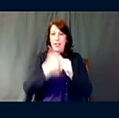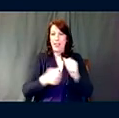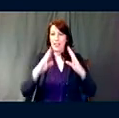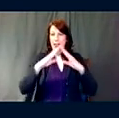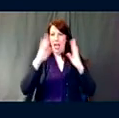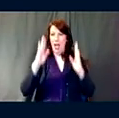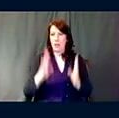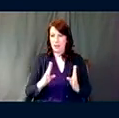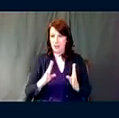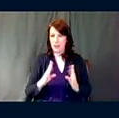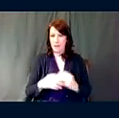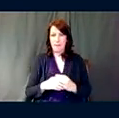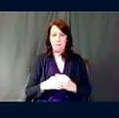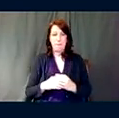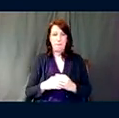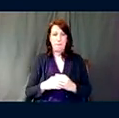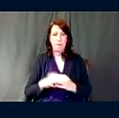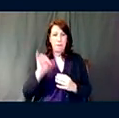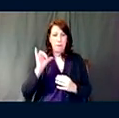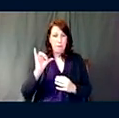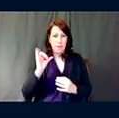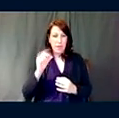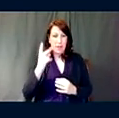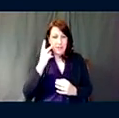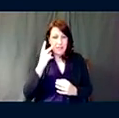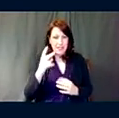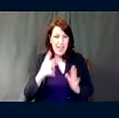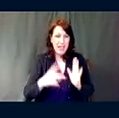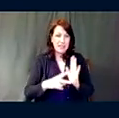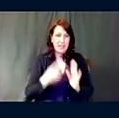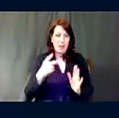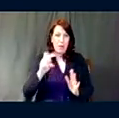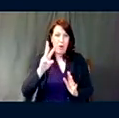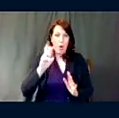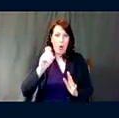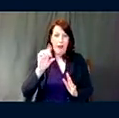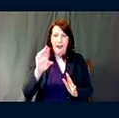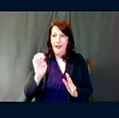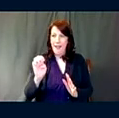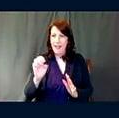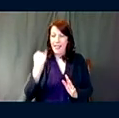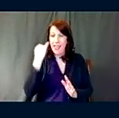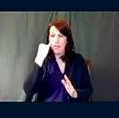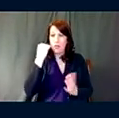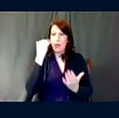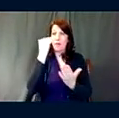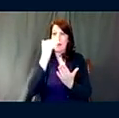DESCRIBING EACH OF THE